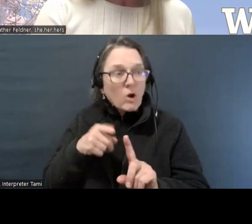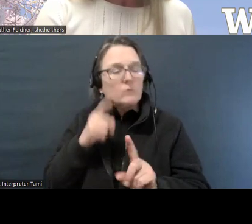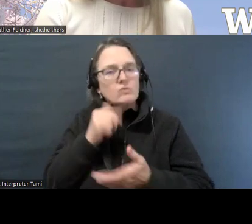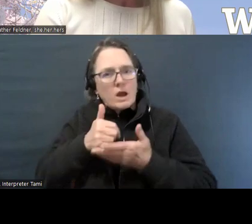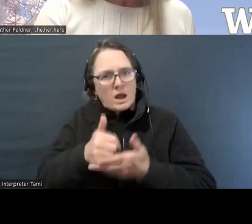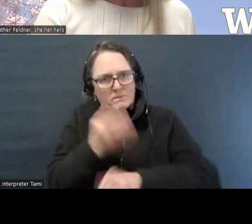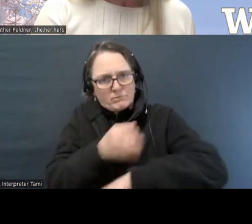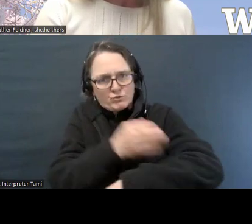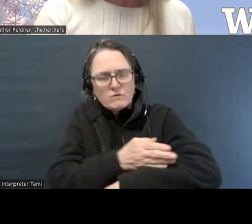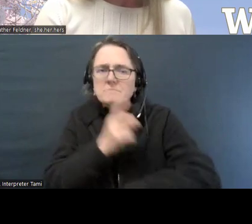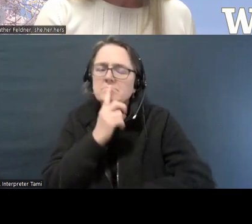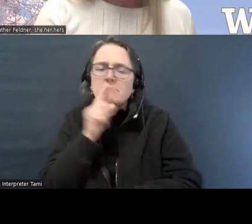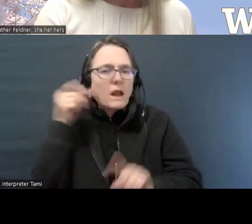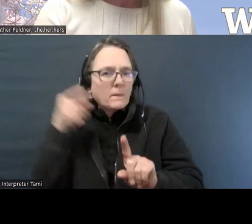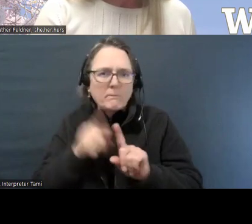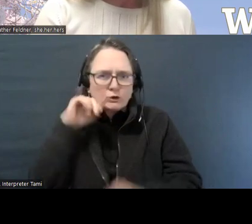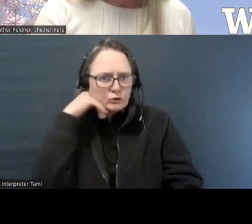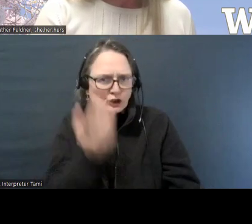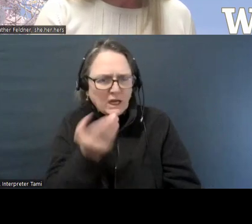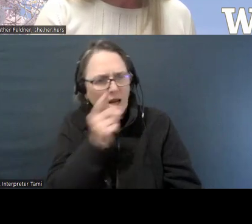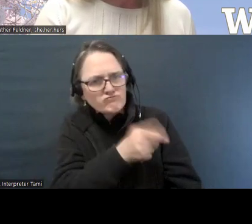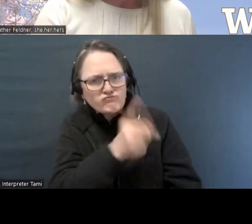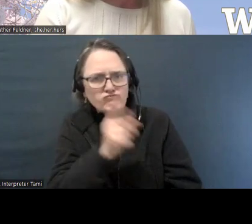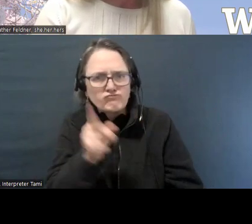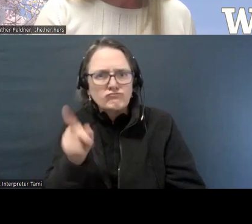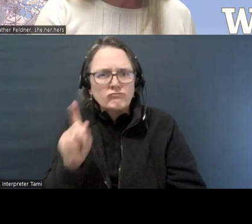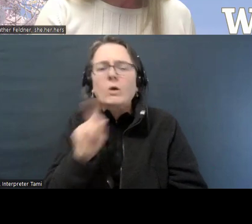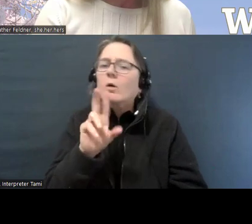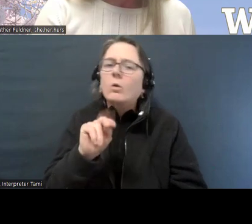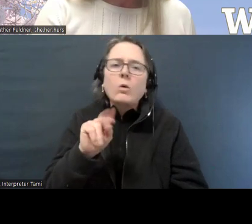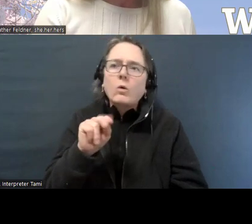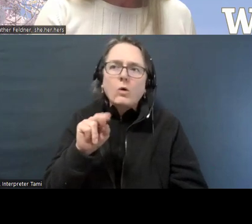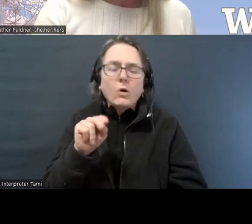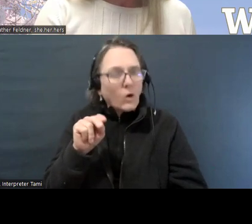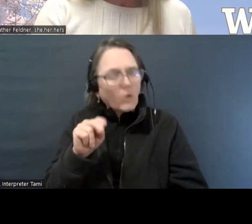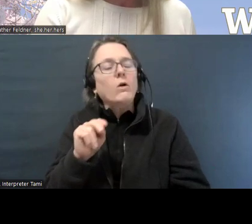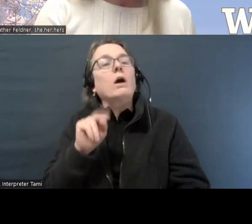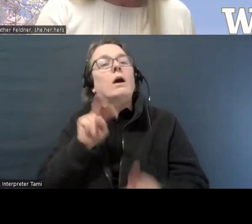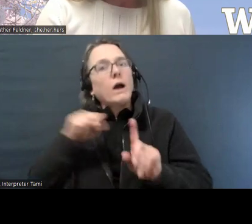Instead, it's to offer better alternatives for creating more access.